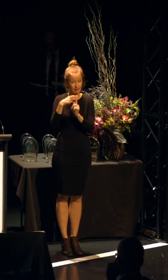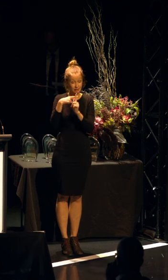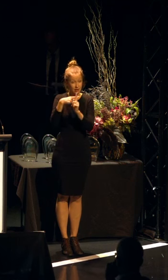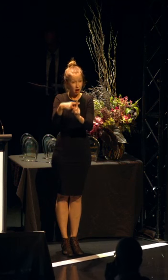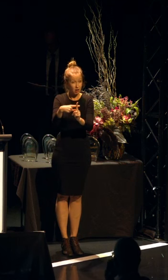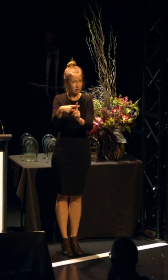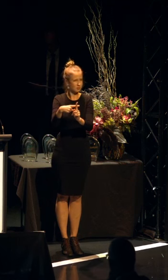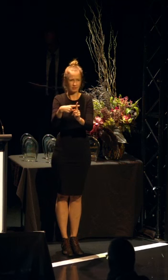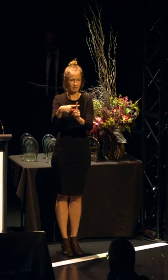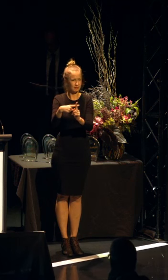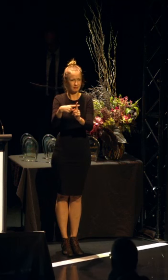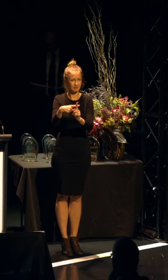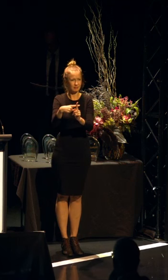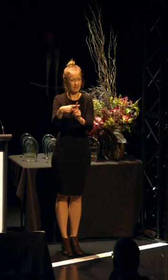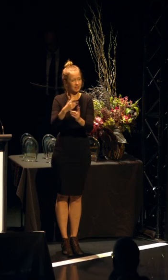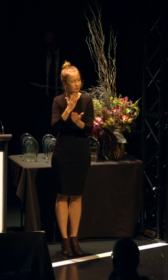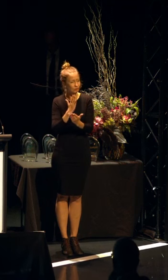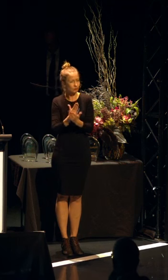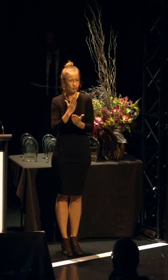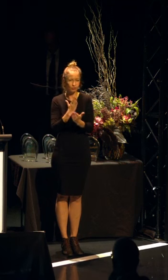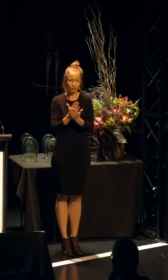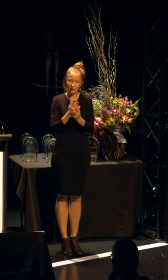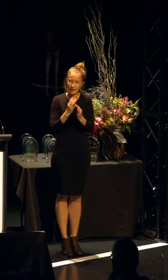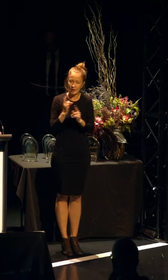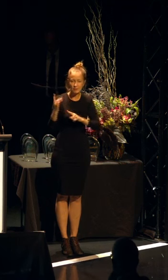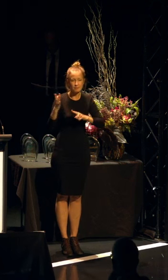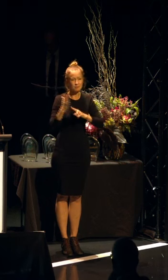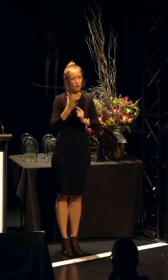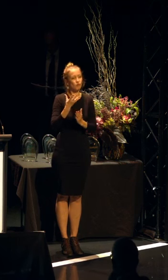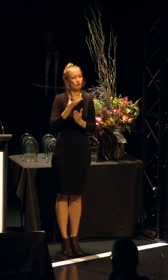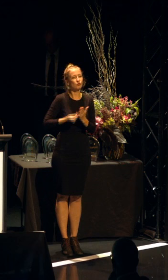it is our most precious resource.